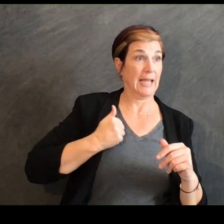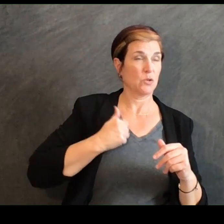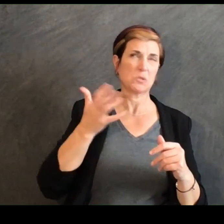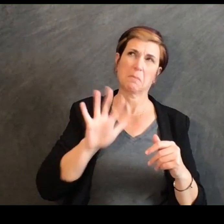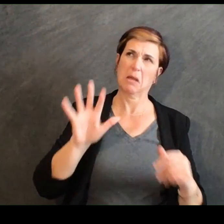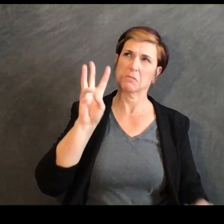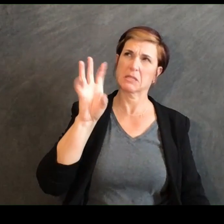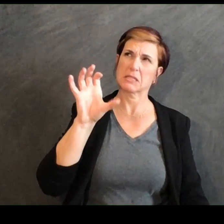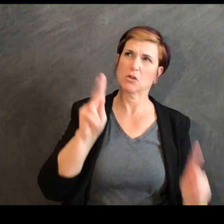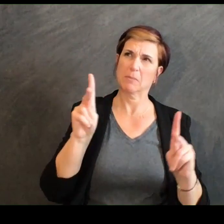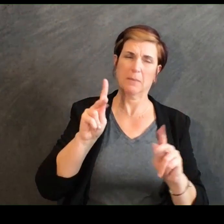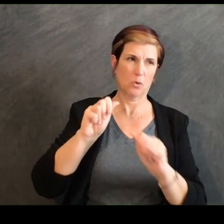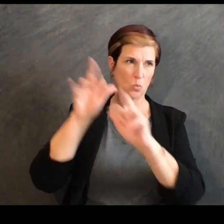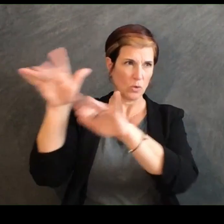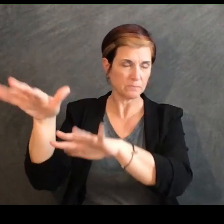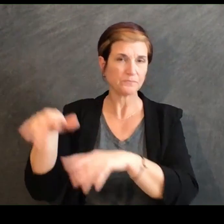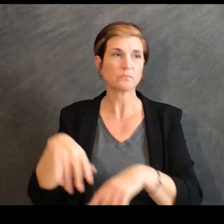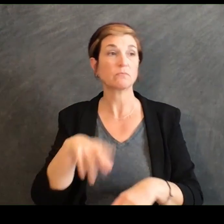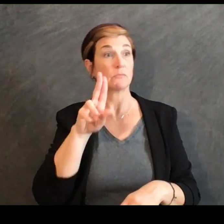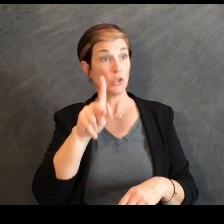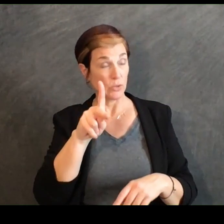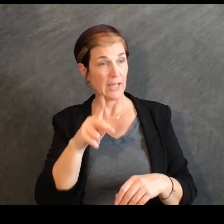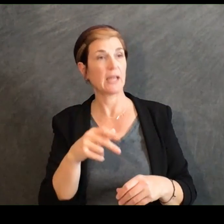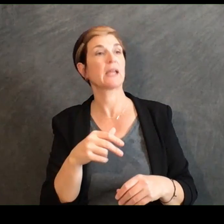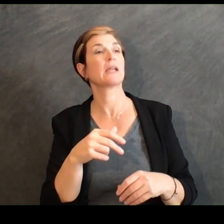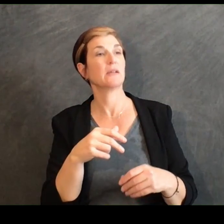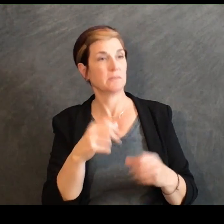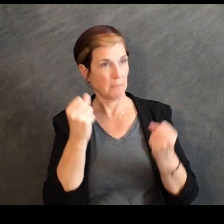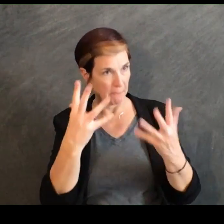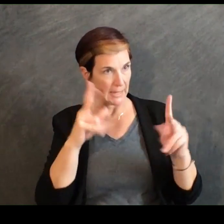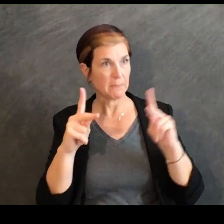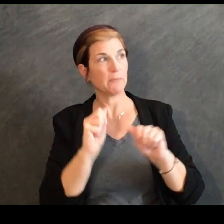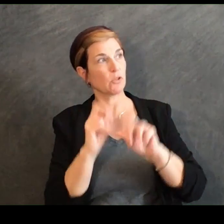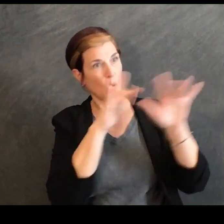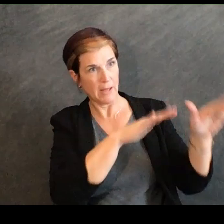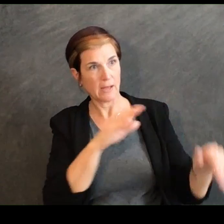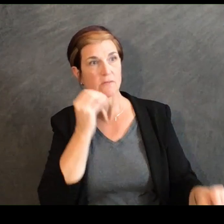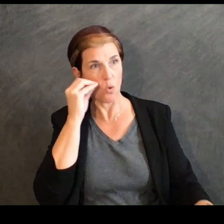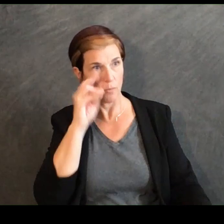likewise took a large number of people back to the United Kingdom and we have